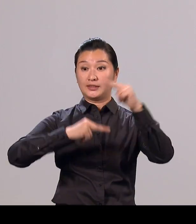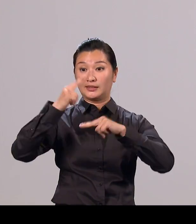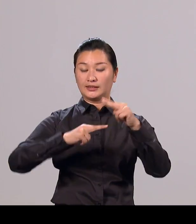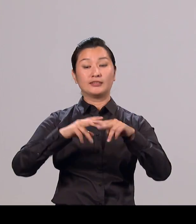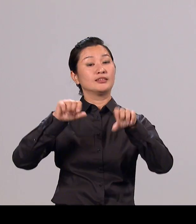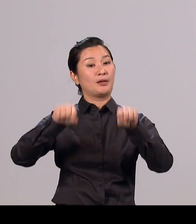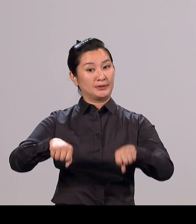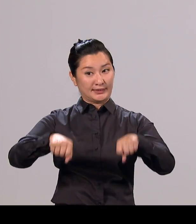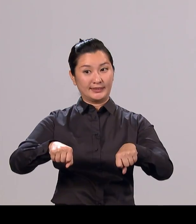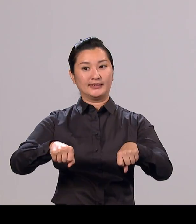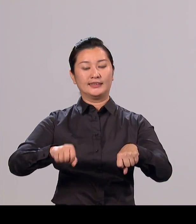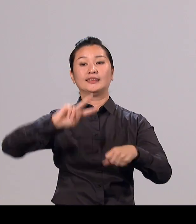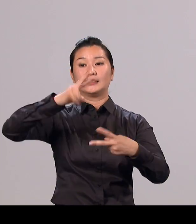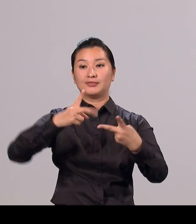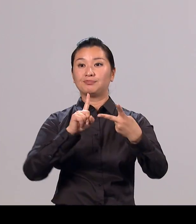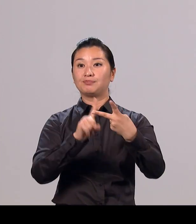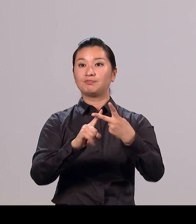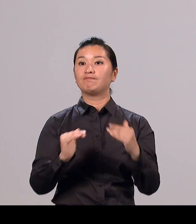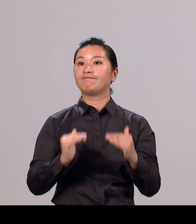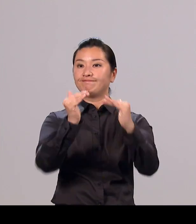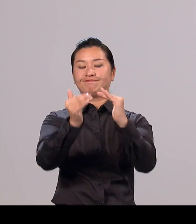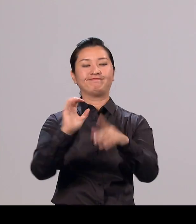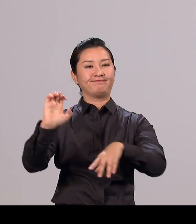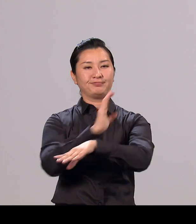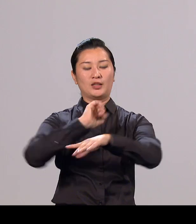And thirdly, to develop new skills amongst our people.